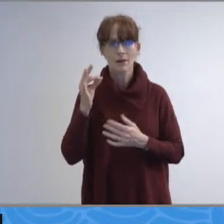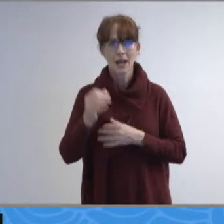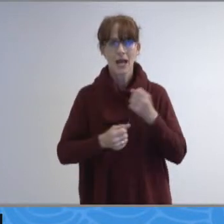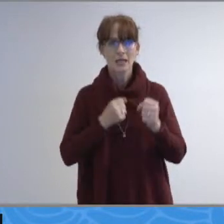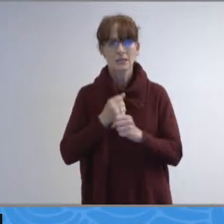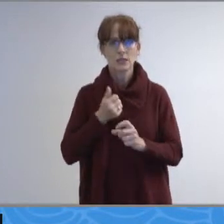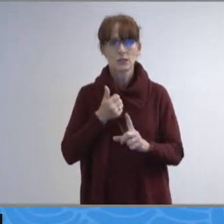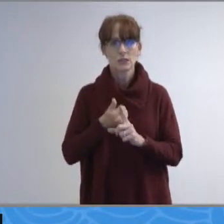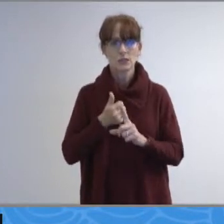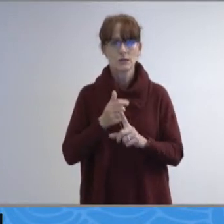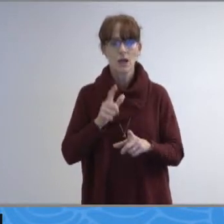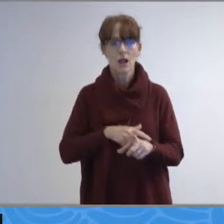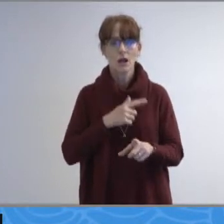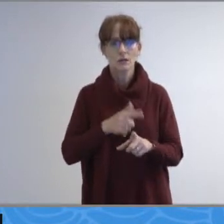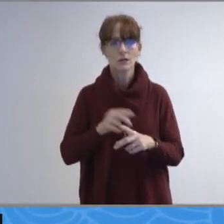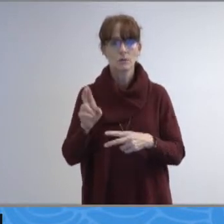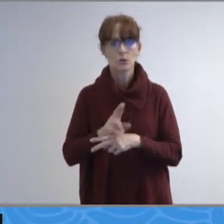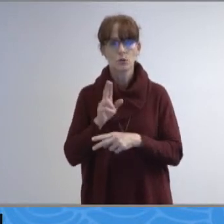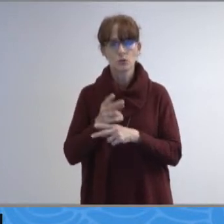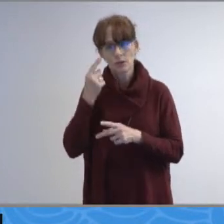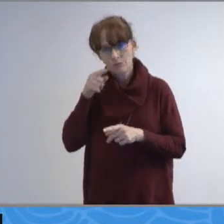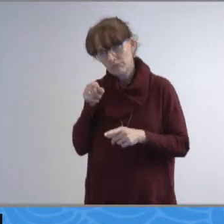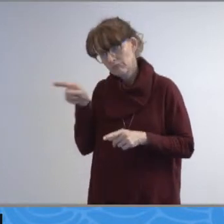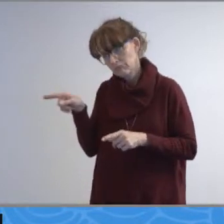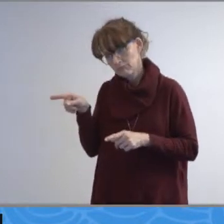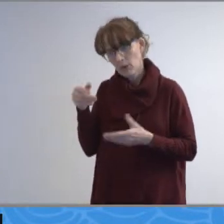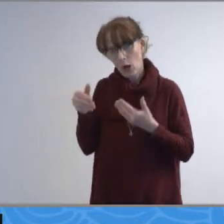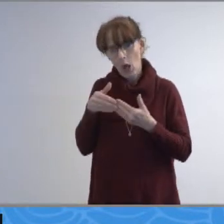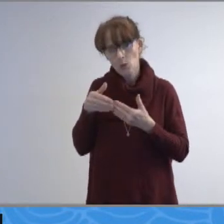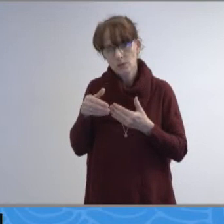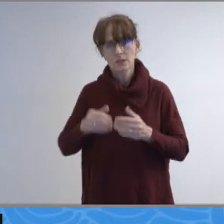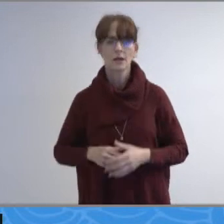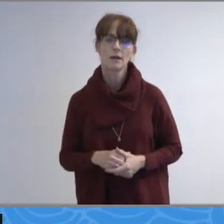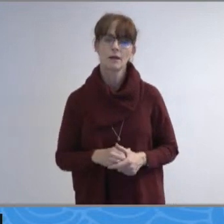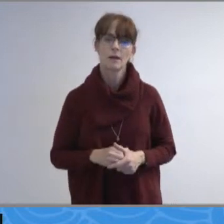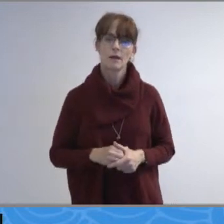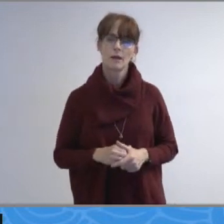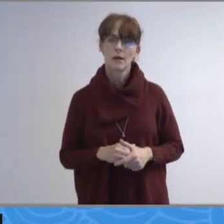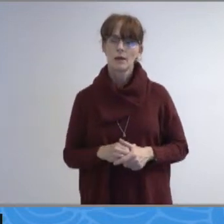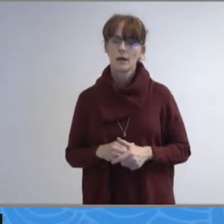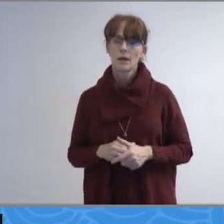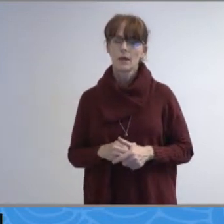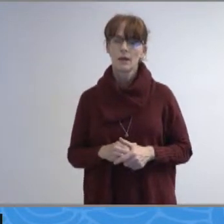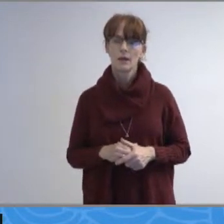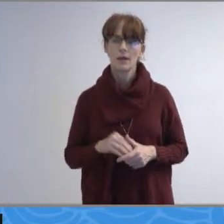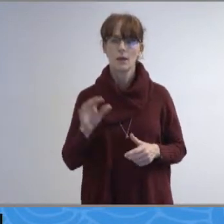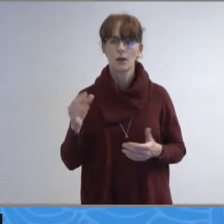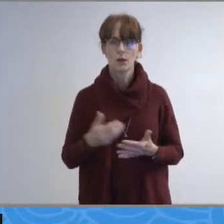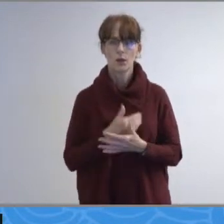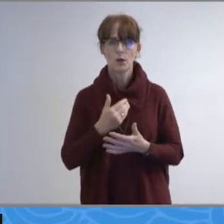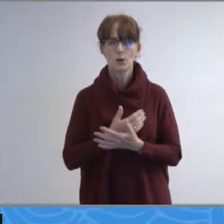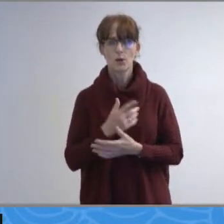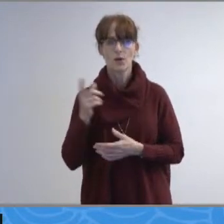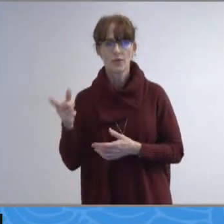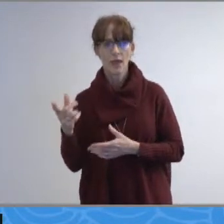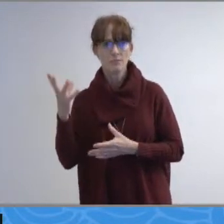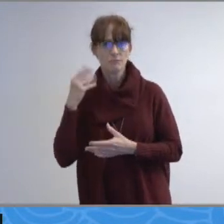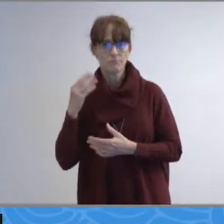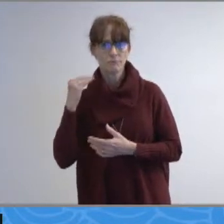So you have a long-term user very close to you. So where you're new, they've been around for a while.